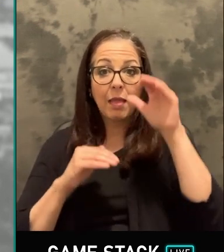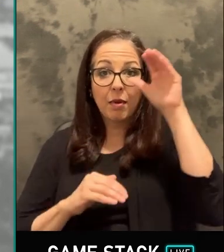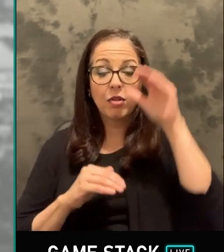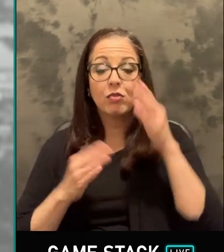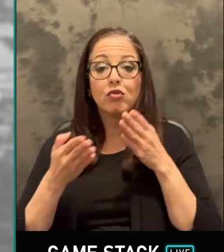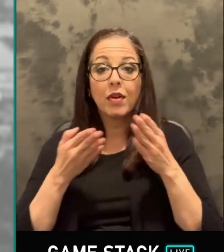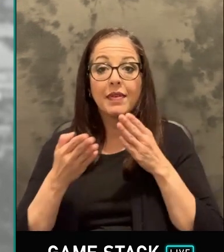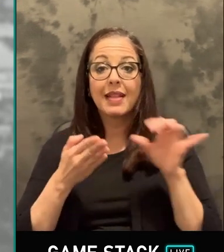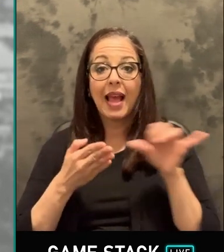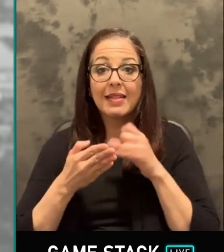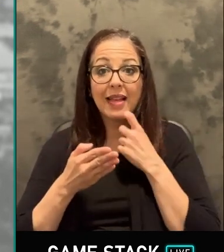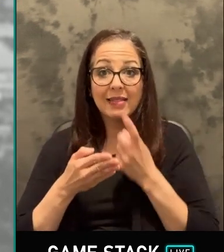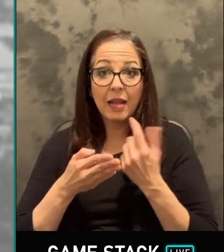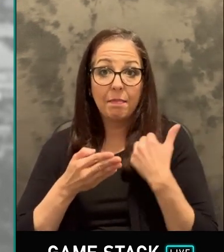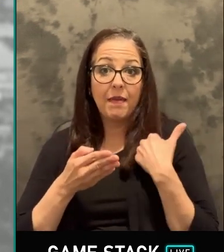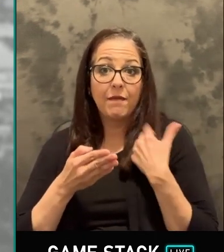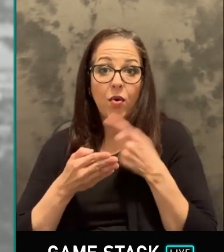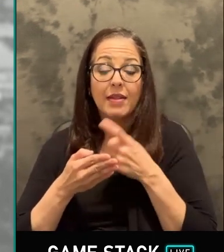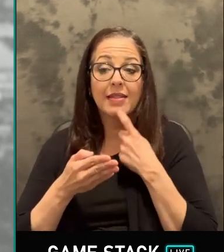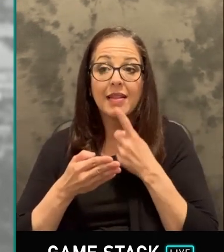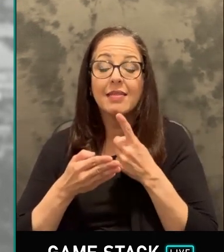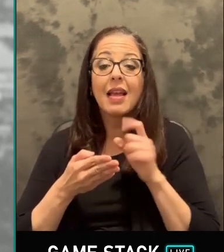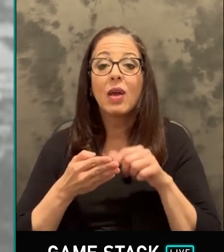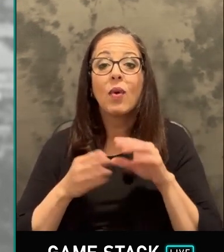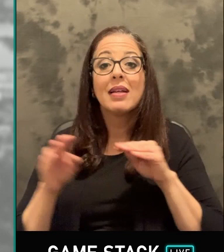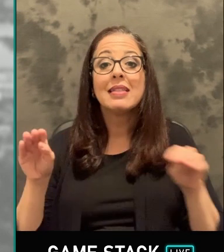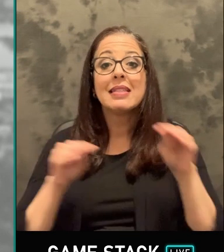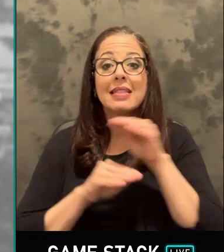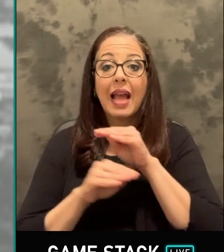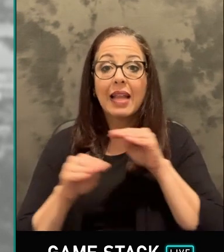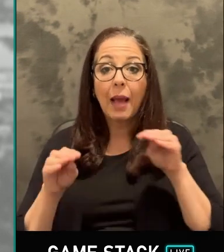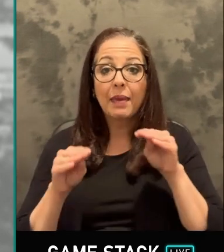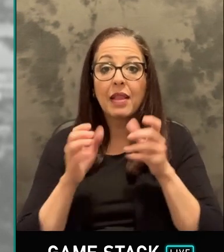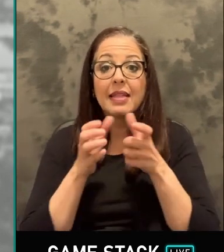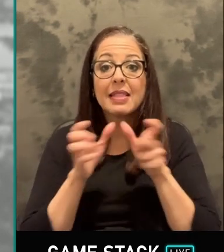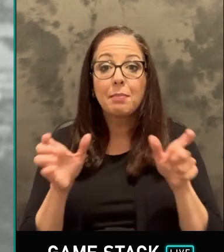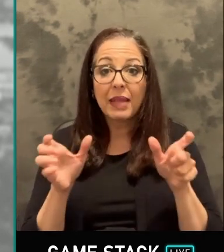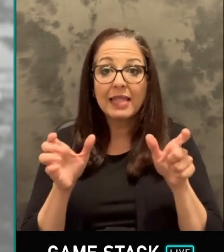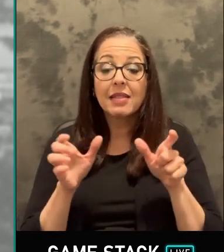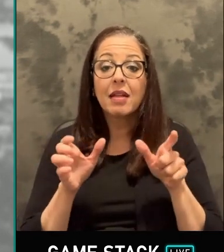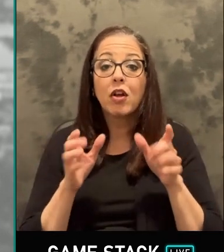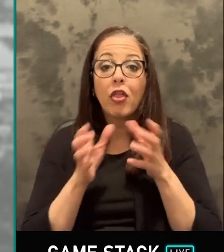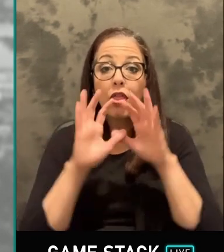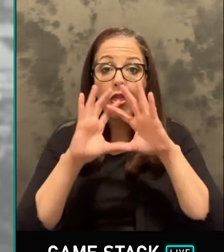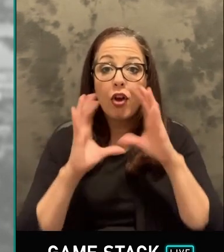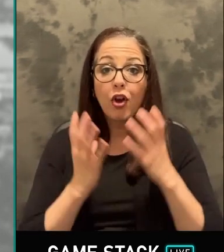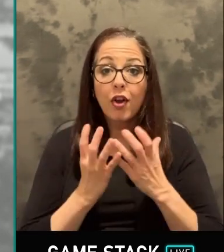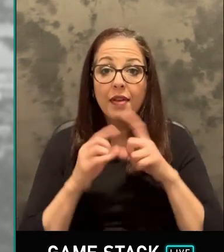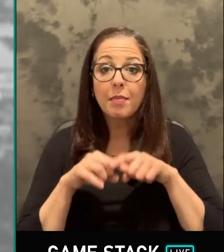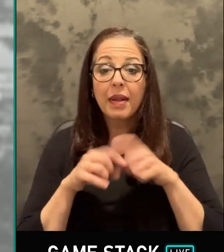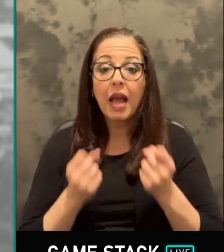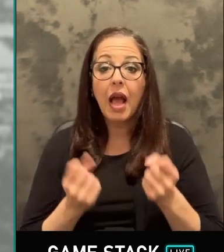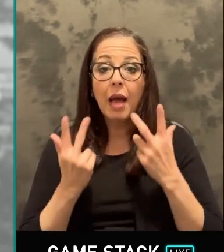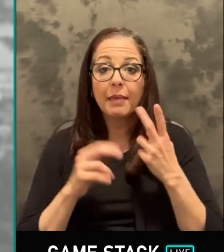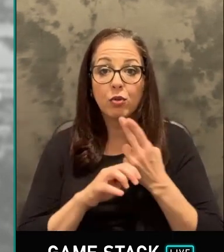dynamically split the Earth, depending on the number of users. So, we are using on one end,